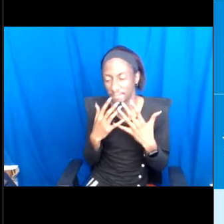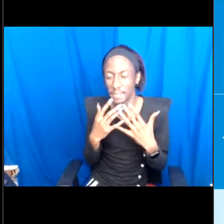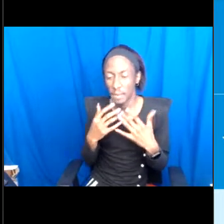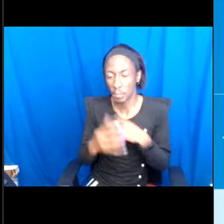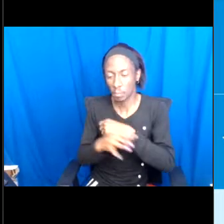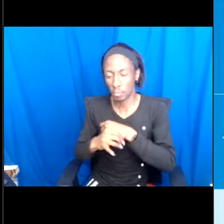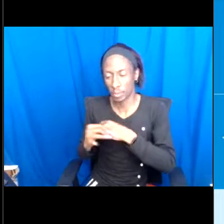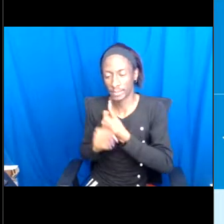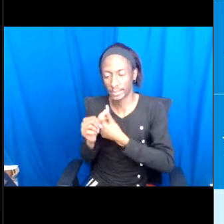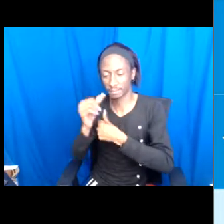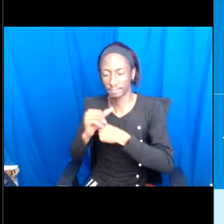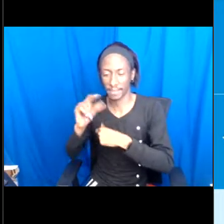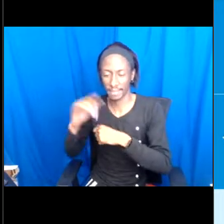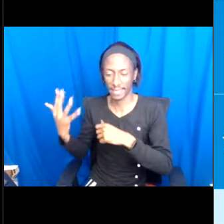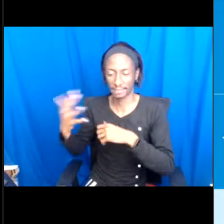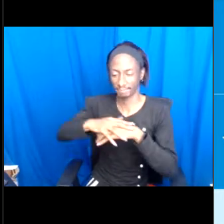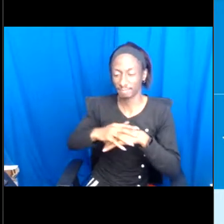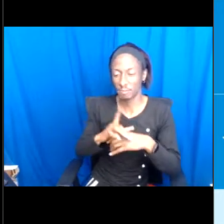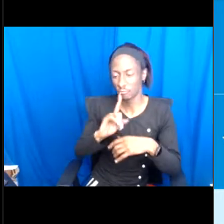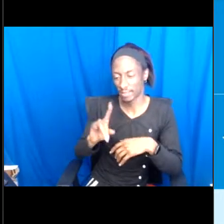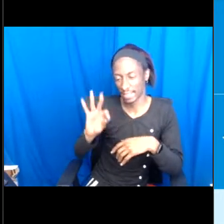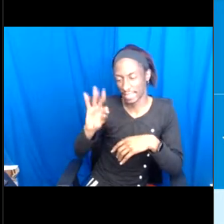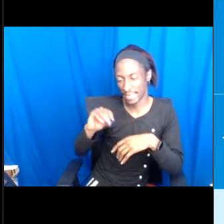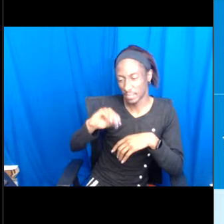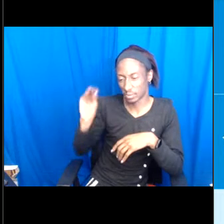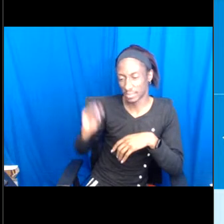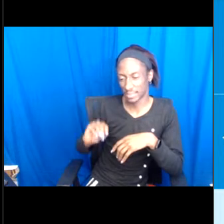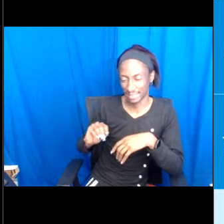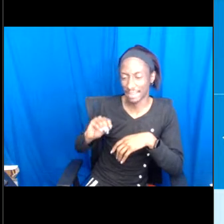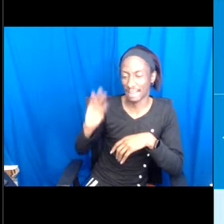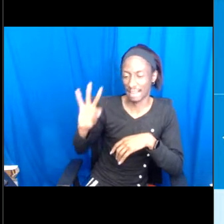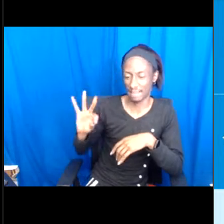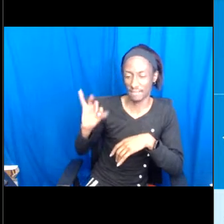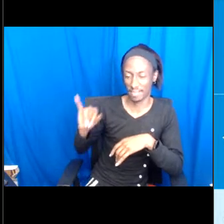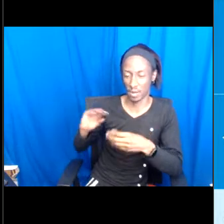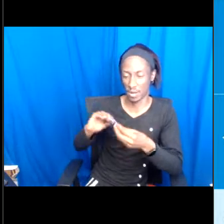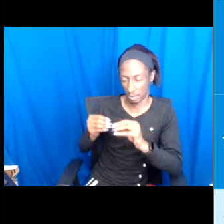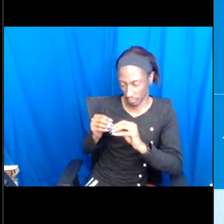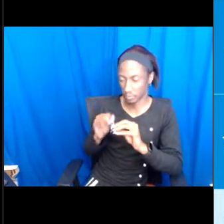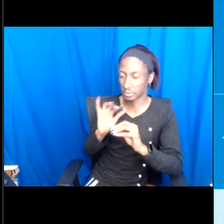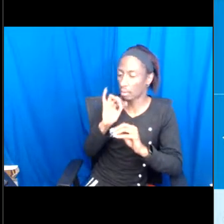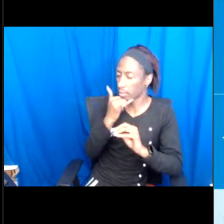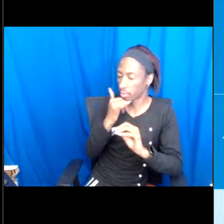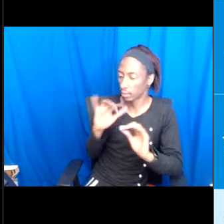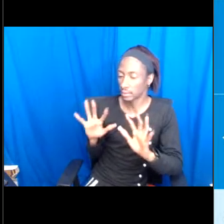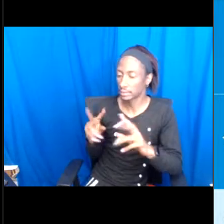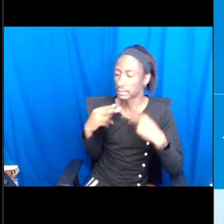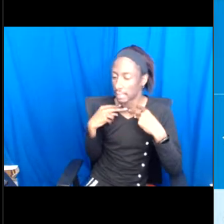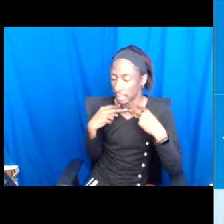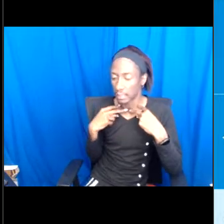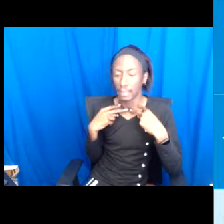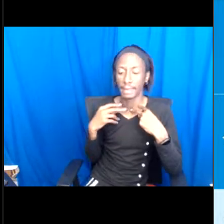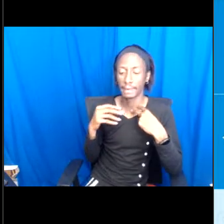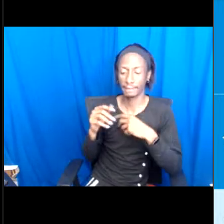Roughly 90% of the population has become accidentally entangled in fishing gear at some point in their lives.